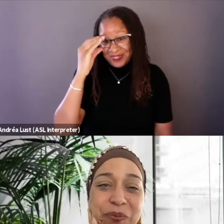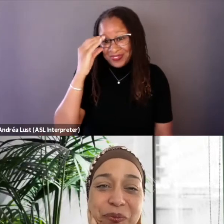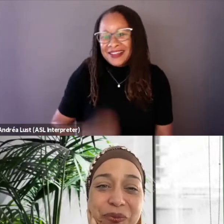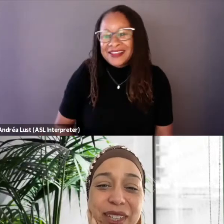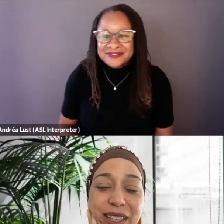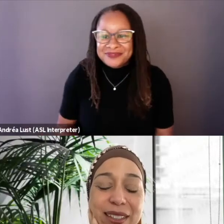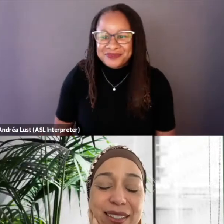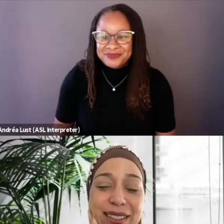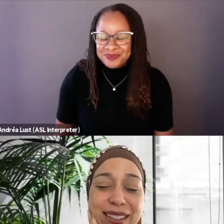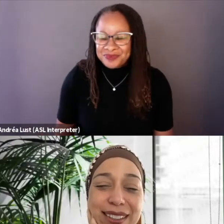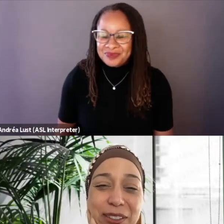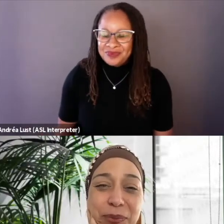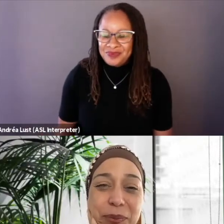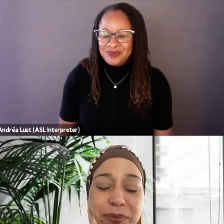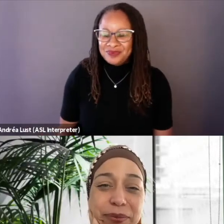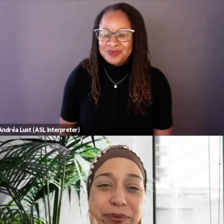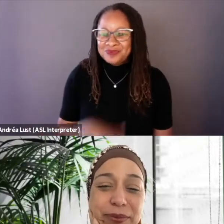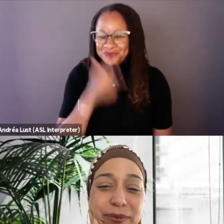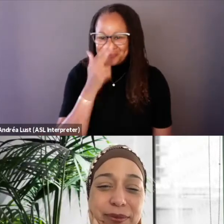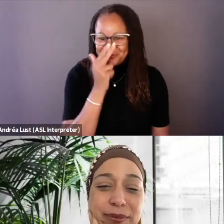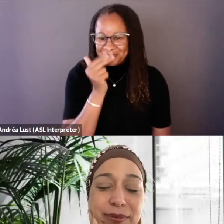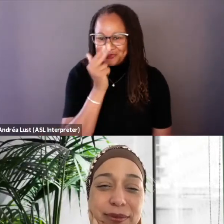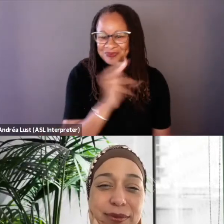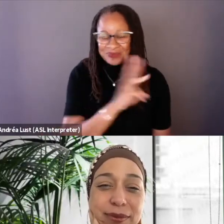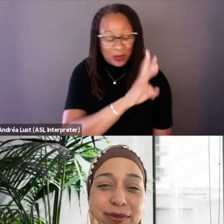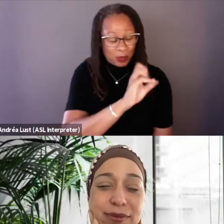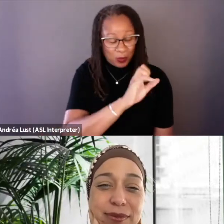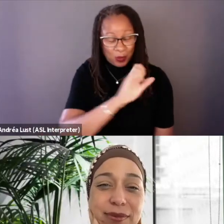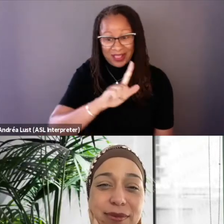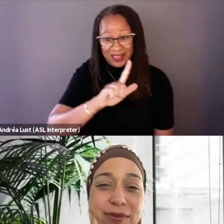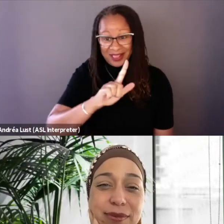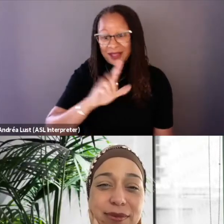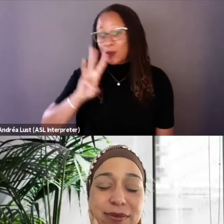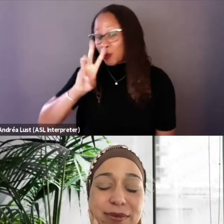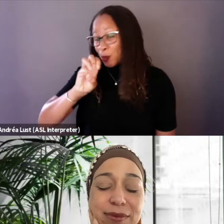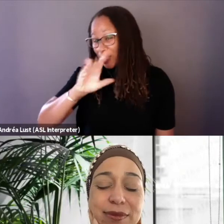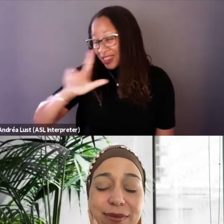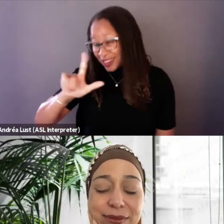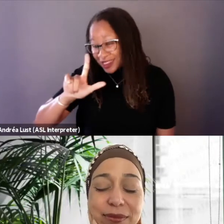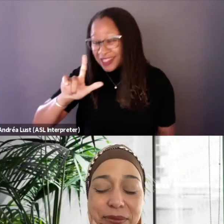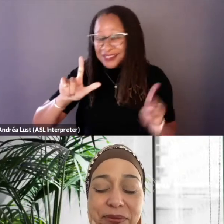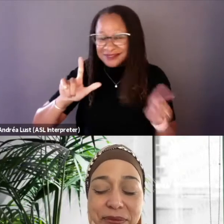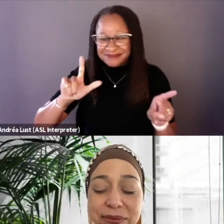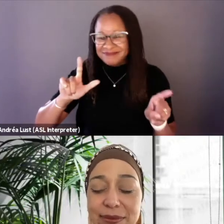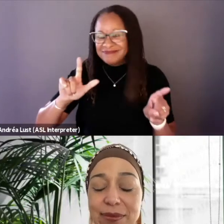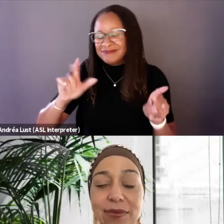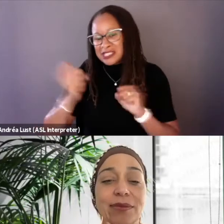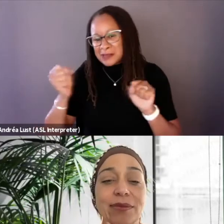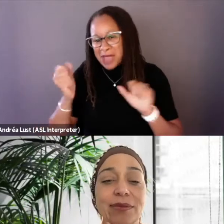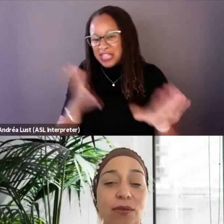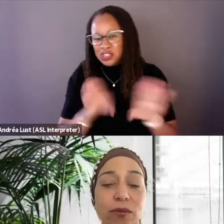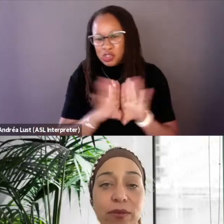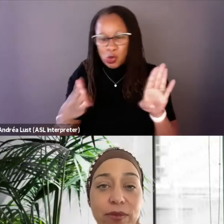It's funny that Will, of course is the magic door that opens and people want to take a look and peek what's inside.